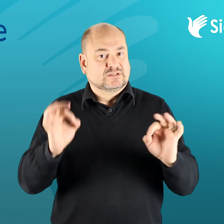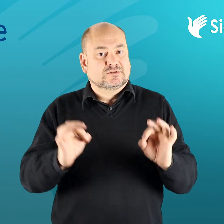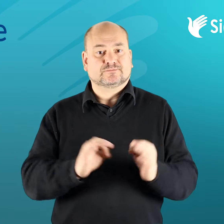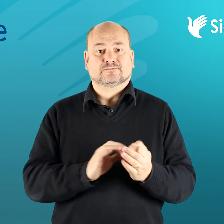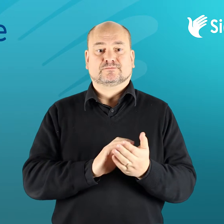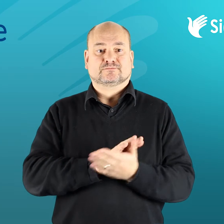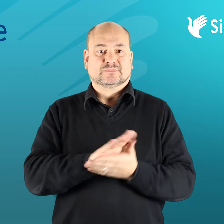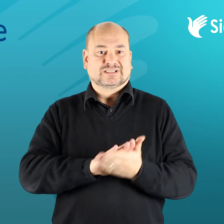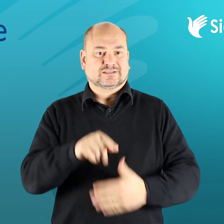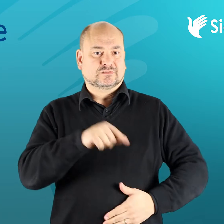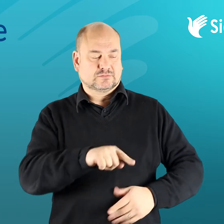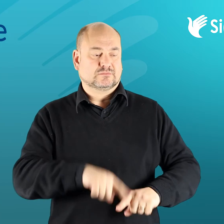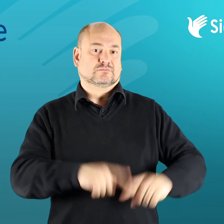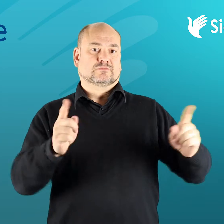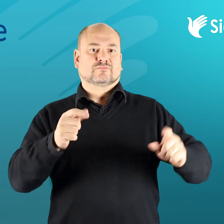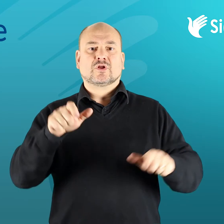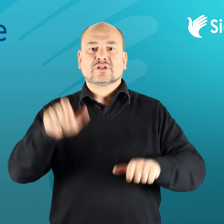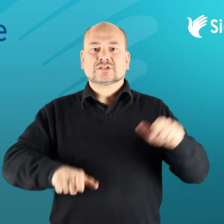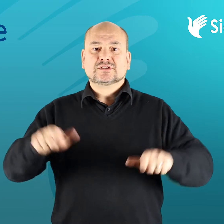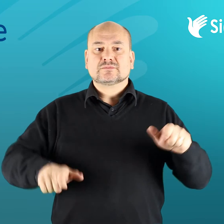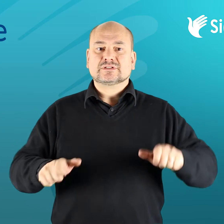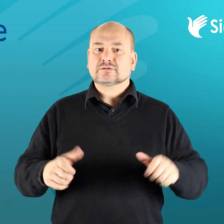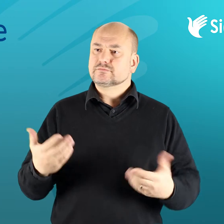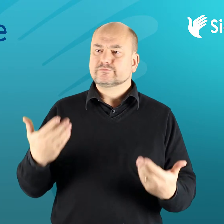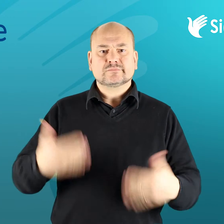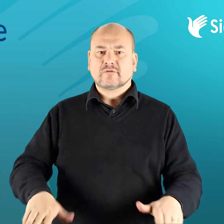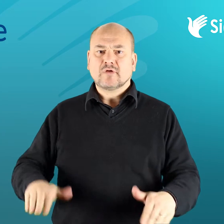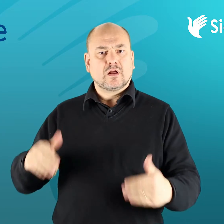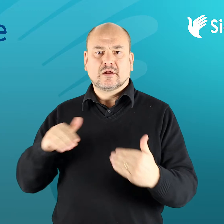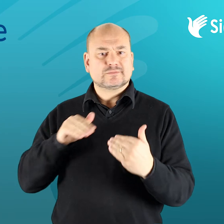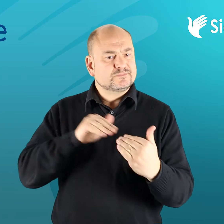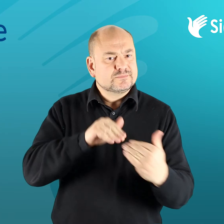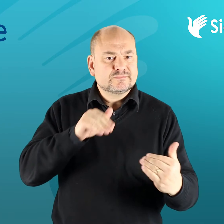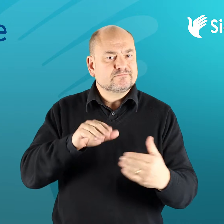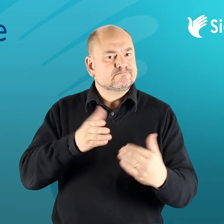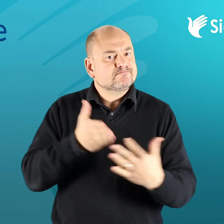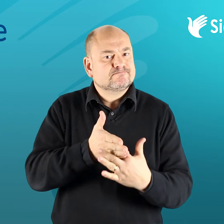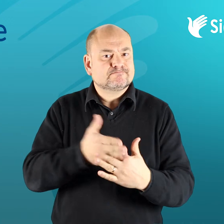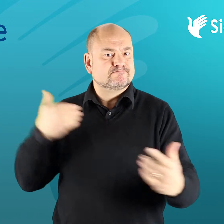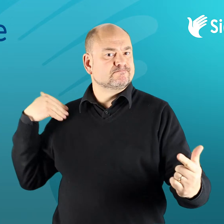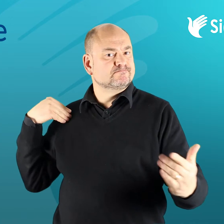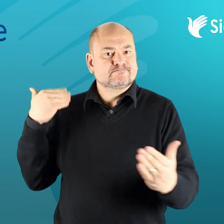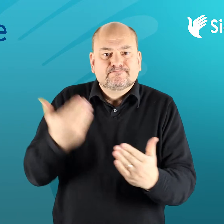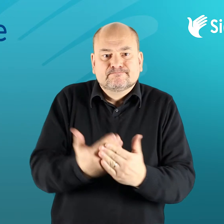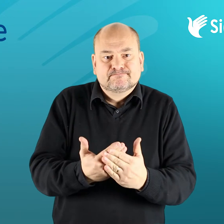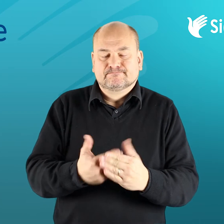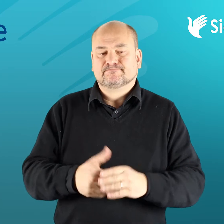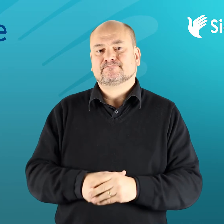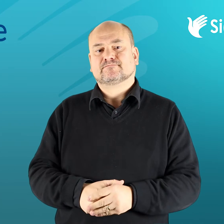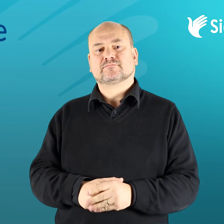to customers whose needs were not being fully met."